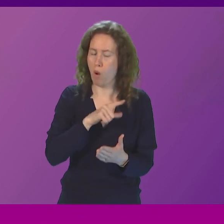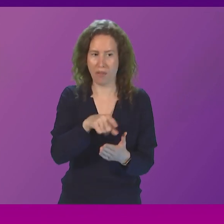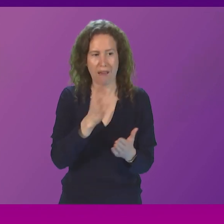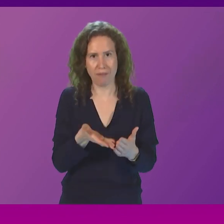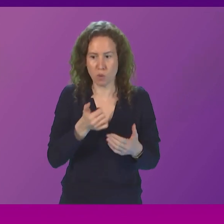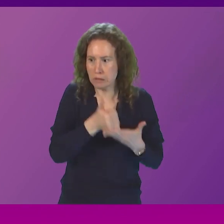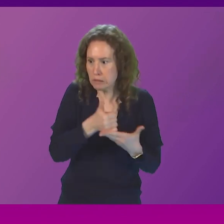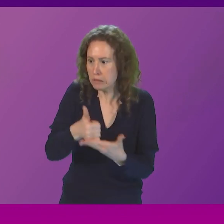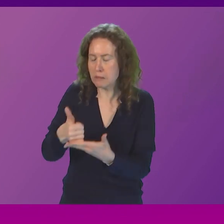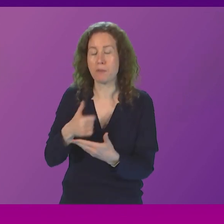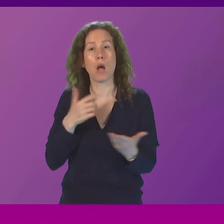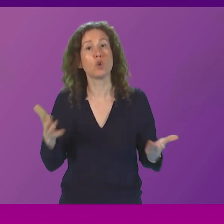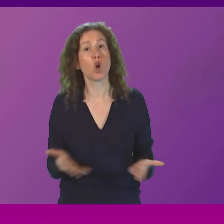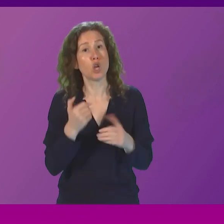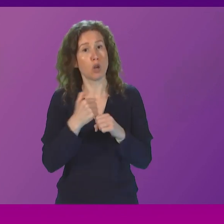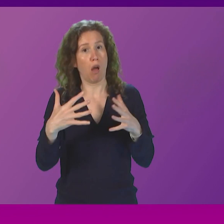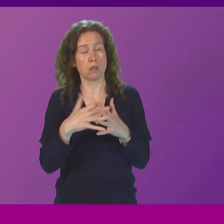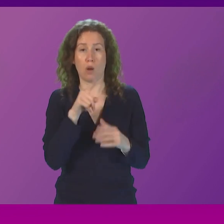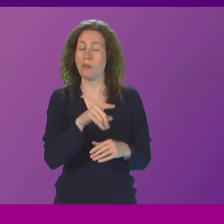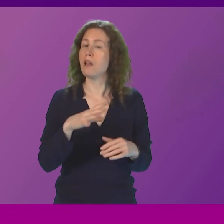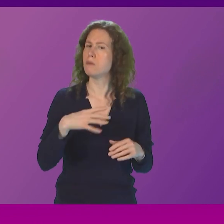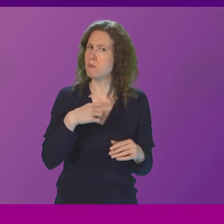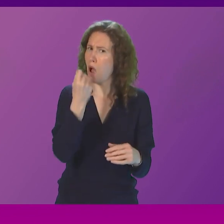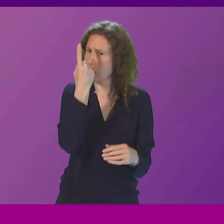I would urge Glasgow City Council—as it has already done, to my understanding—to